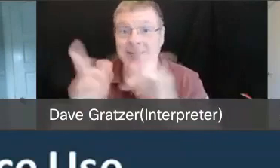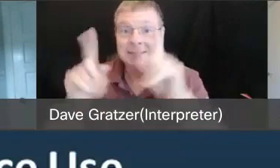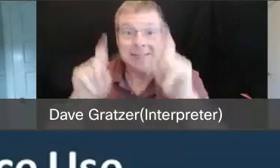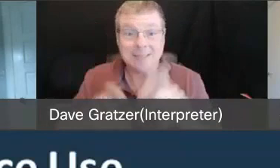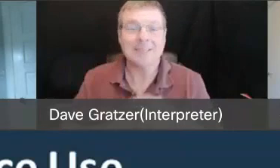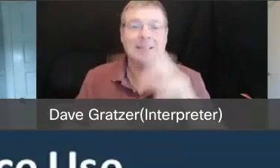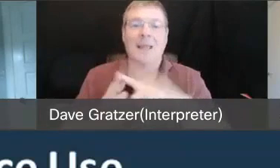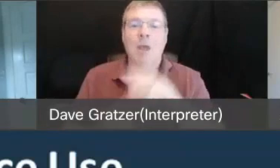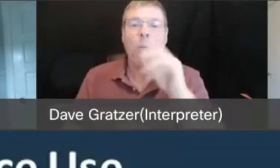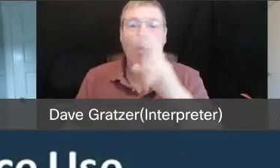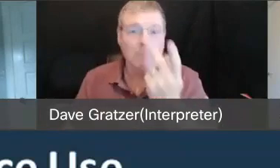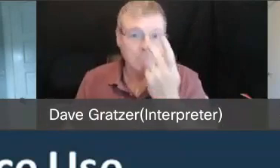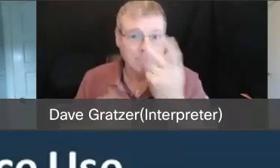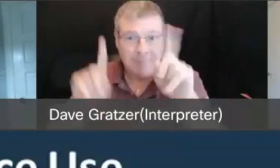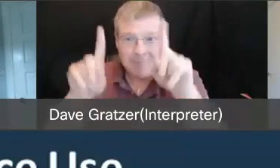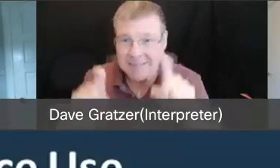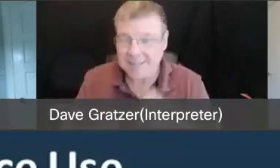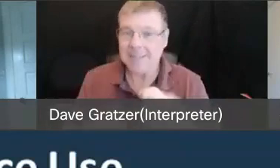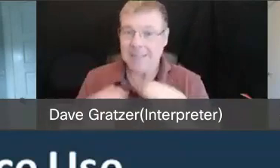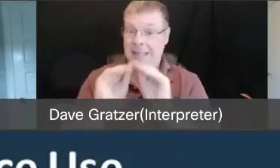and then go one step further and provide direct notes